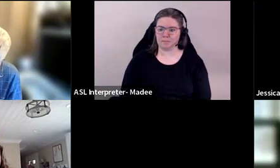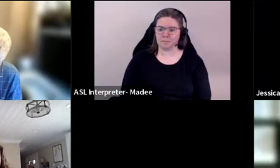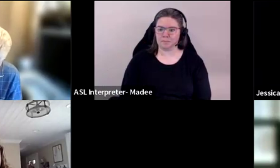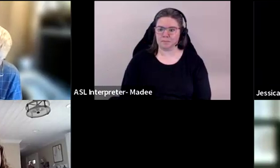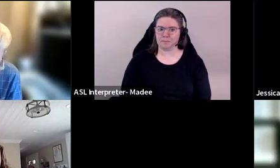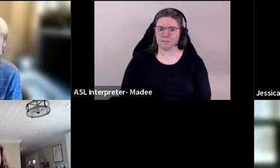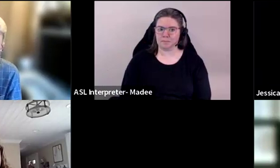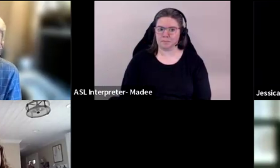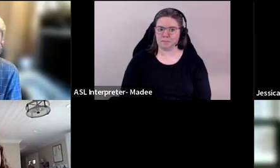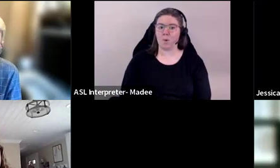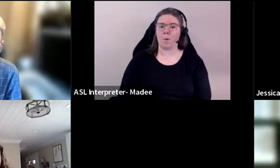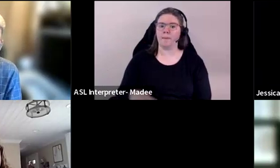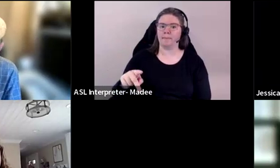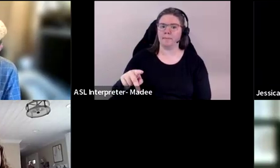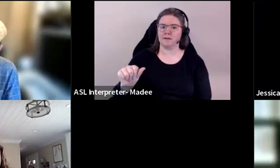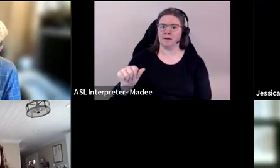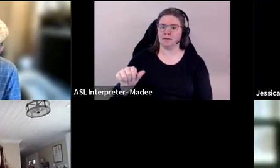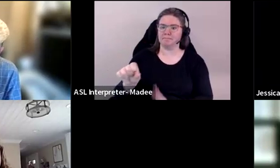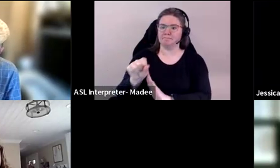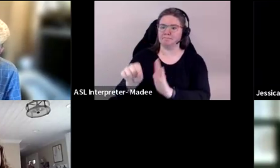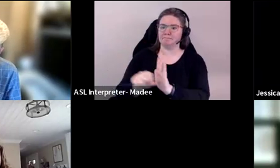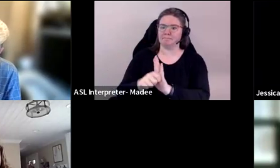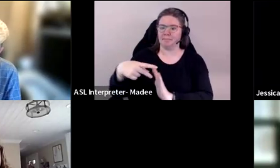Rebecca /APRIL: Oh, she's in Pennsylvania! Don Dew: Okay, that makes sense.